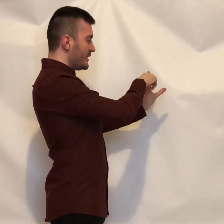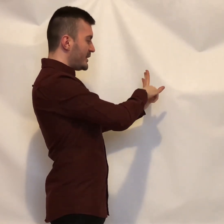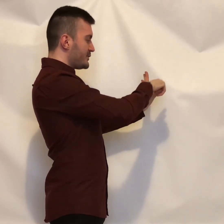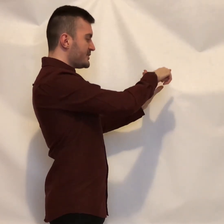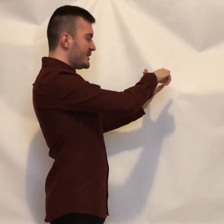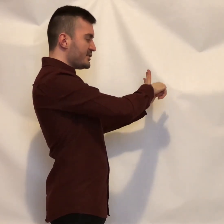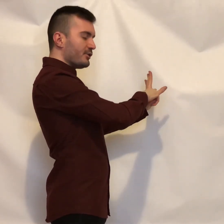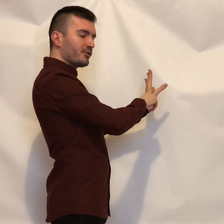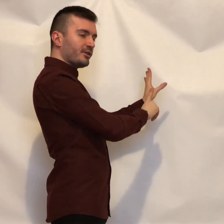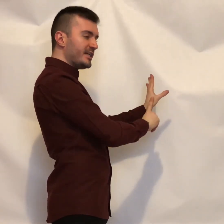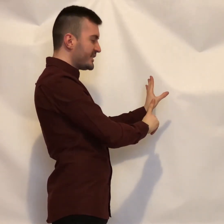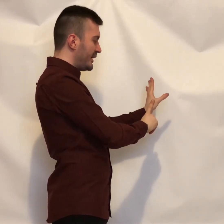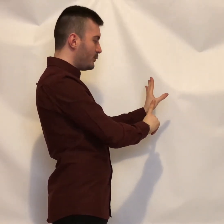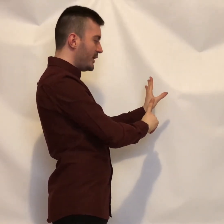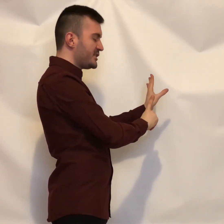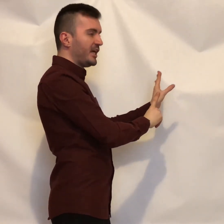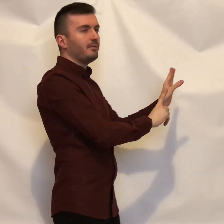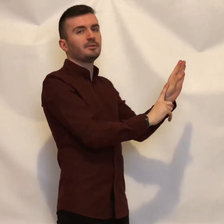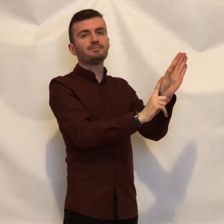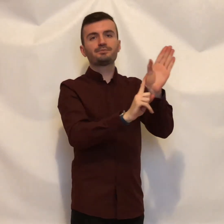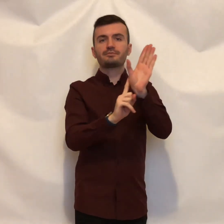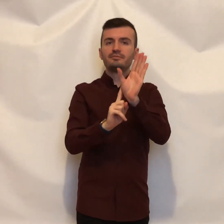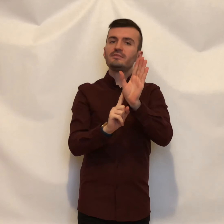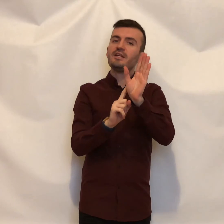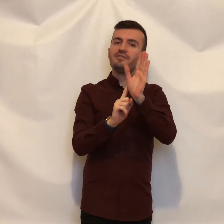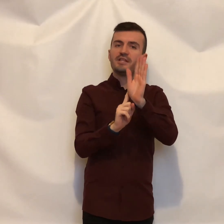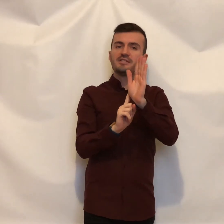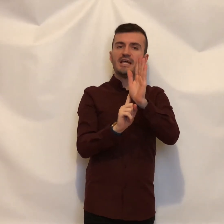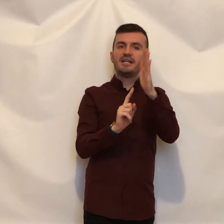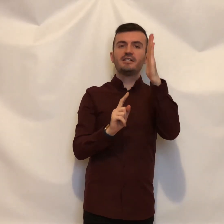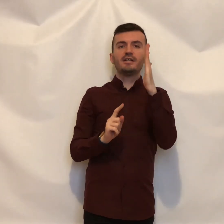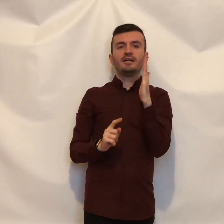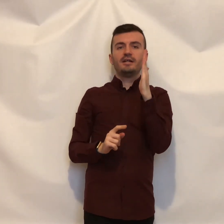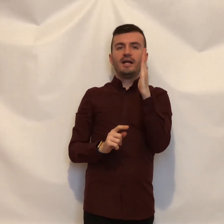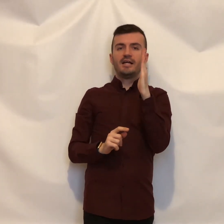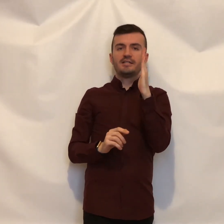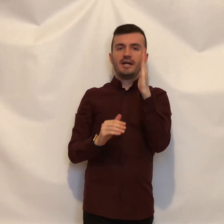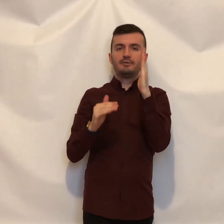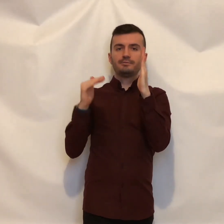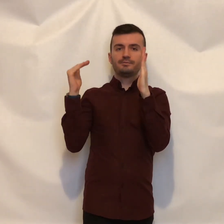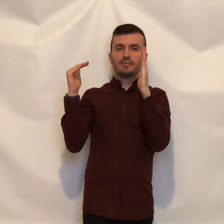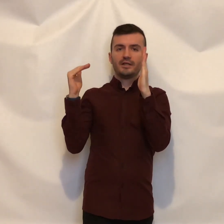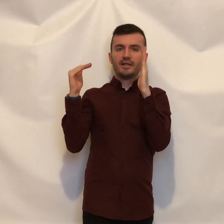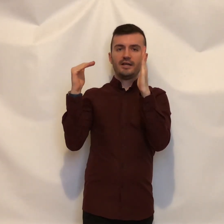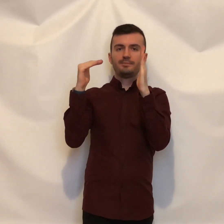as you can see it's sort-of creating that 'y' shape 'z' hand out